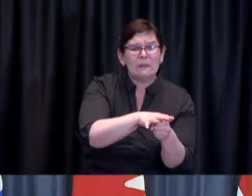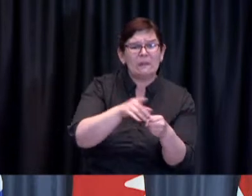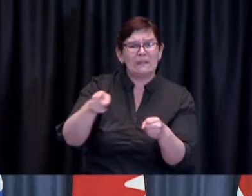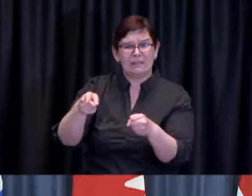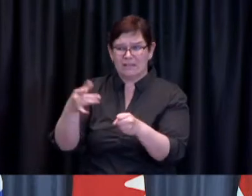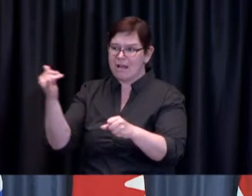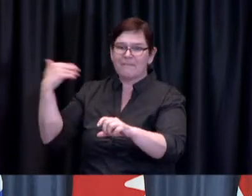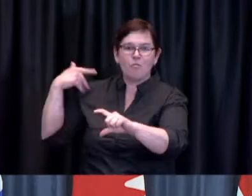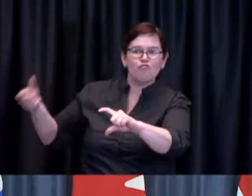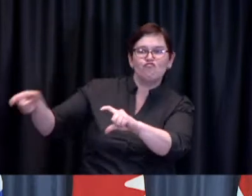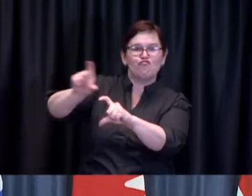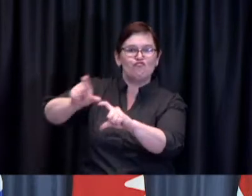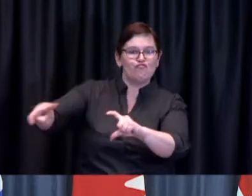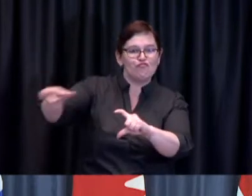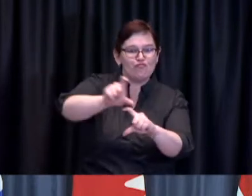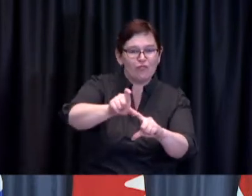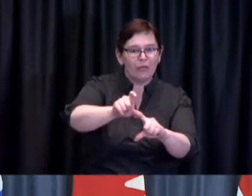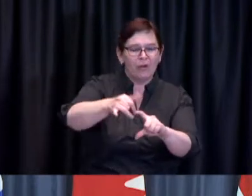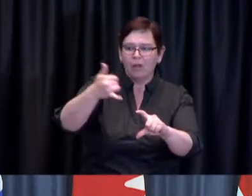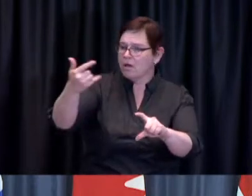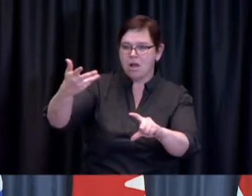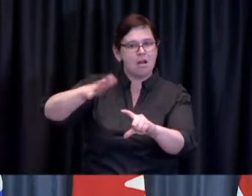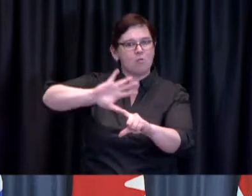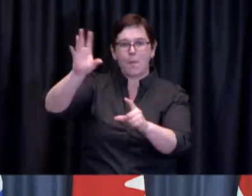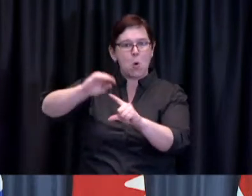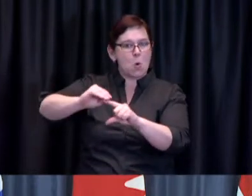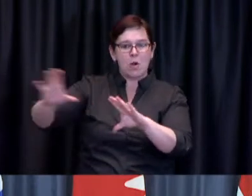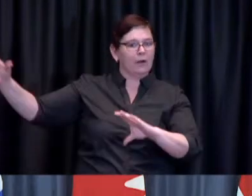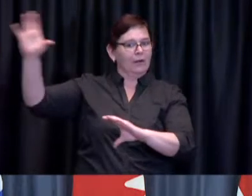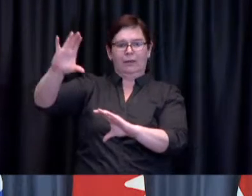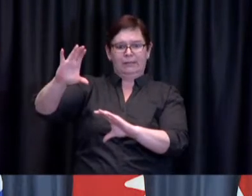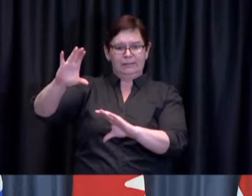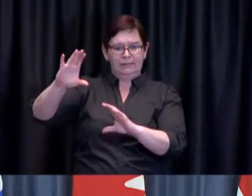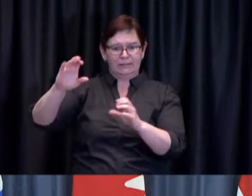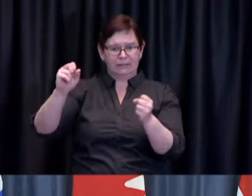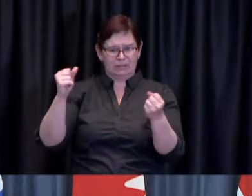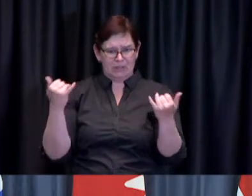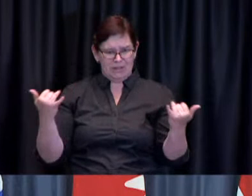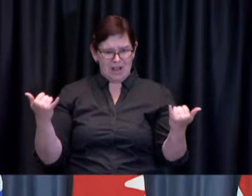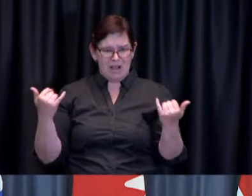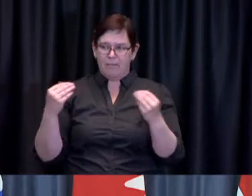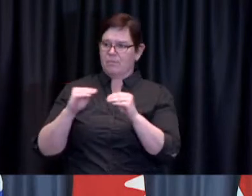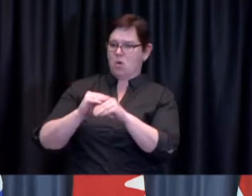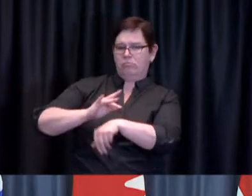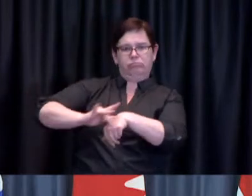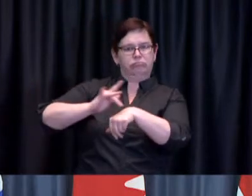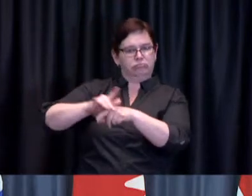spots although they're small compared to how many people became eligible um are have you received